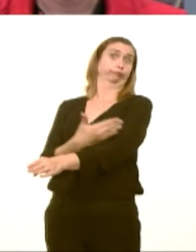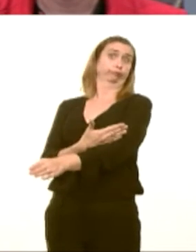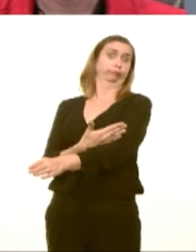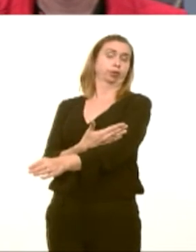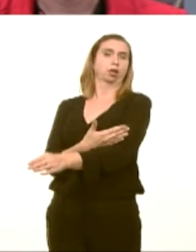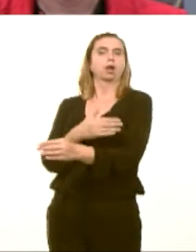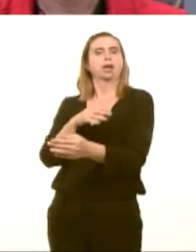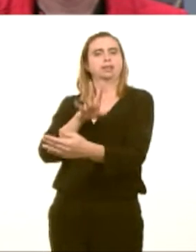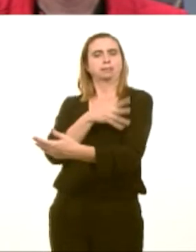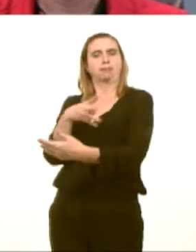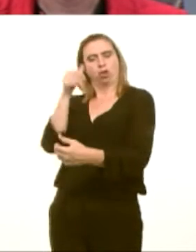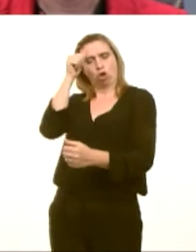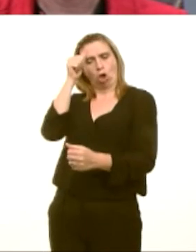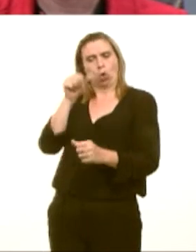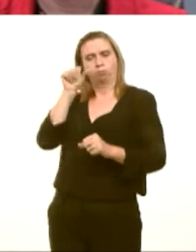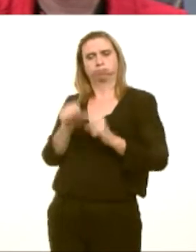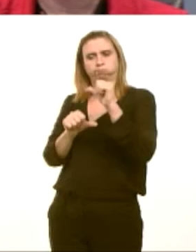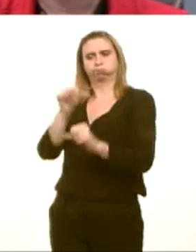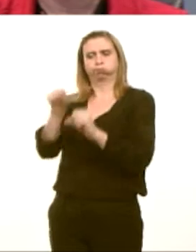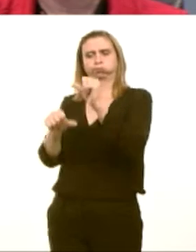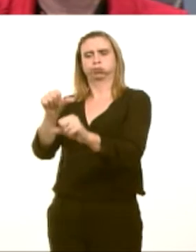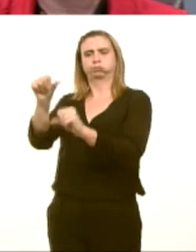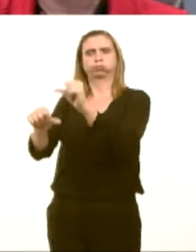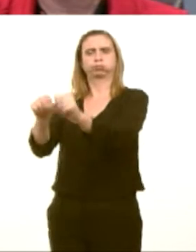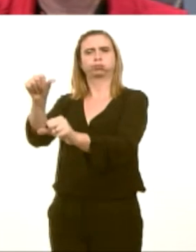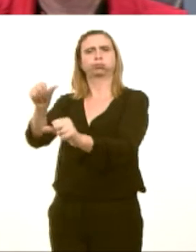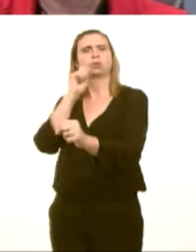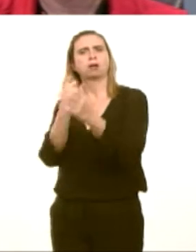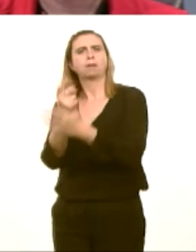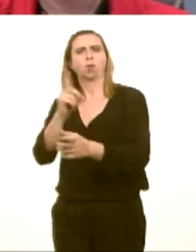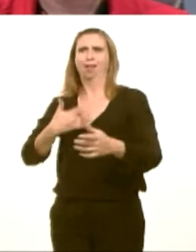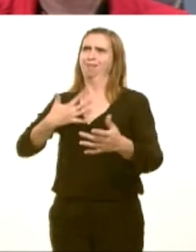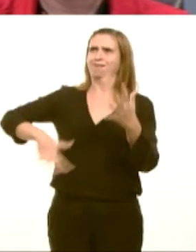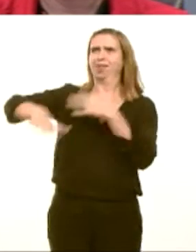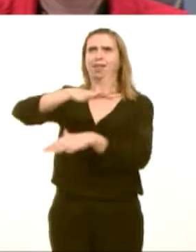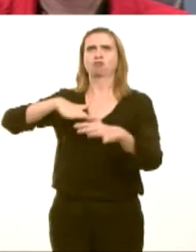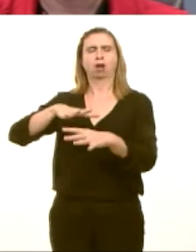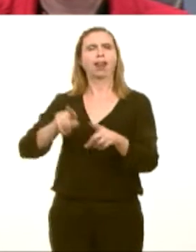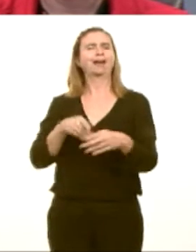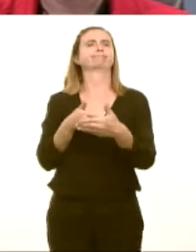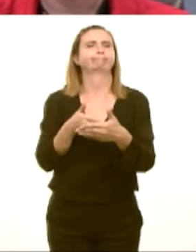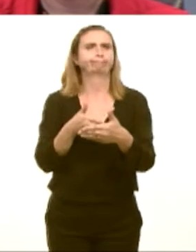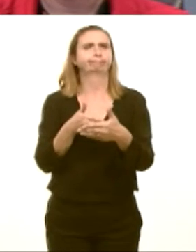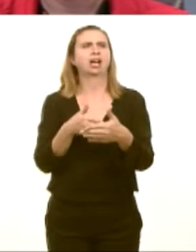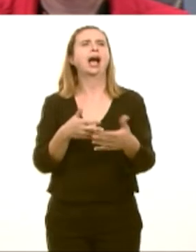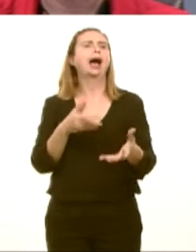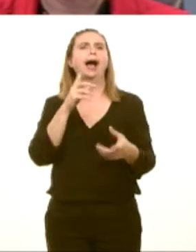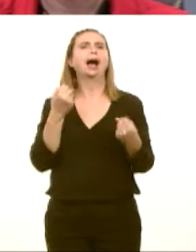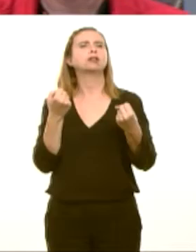with those people likely to be affected on whether there is a necessity still for full road closure or whether rolling road closure would be more appropriate?